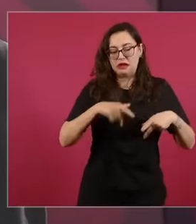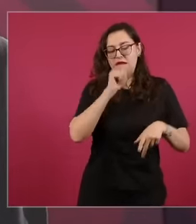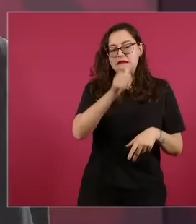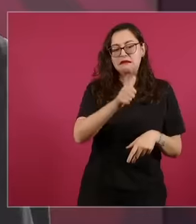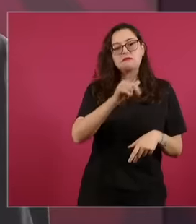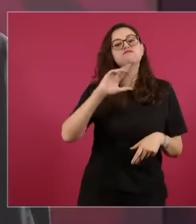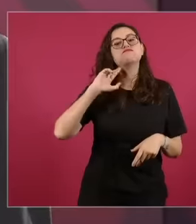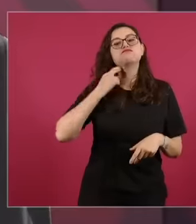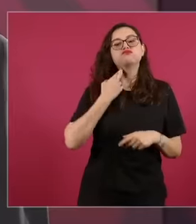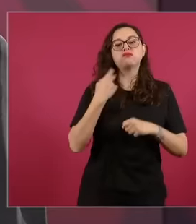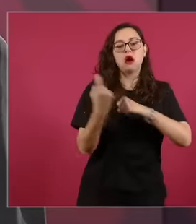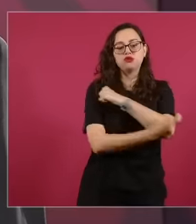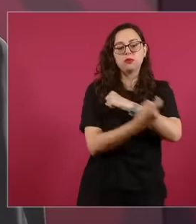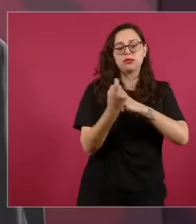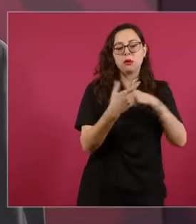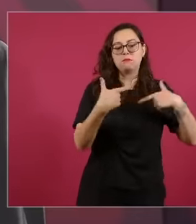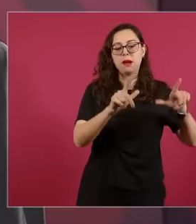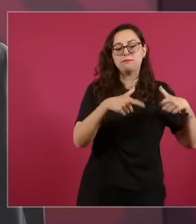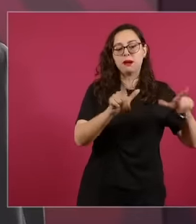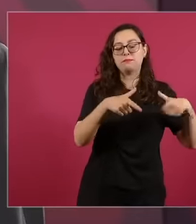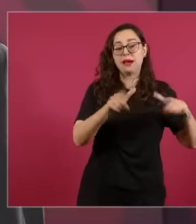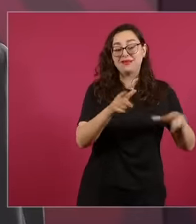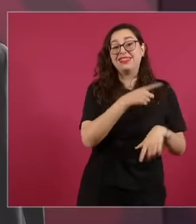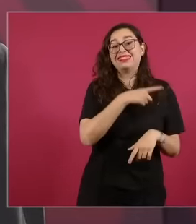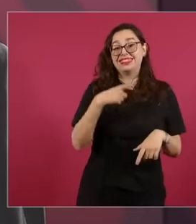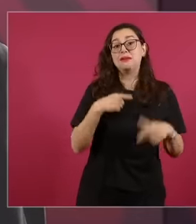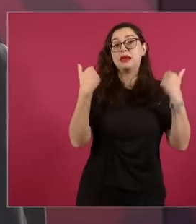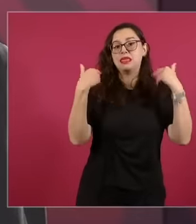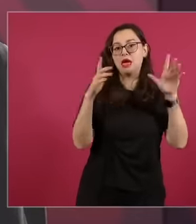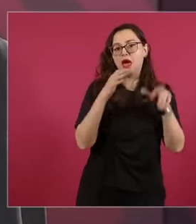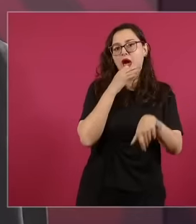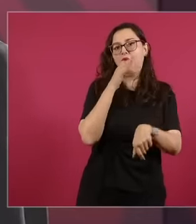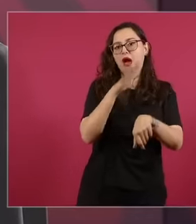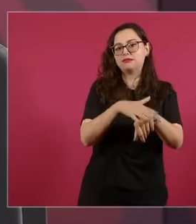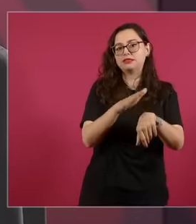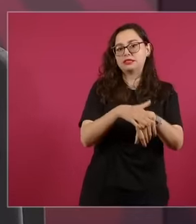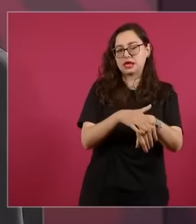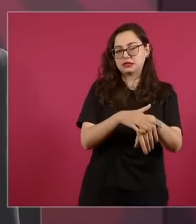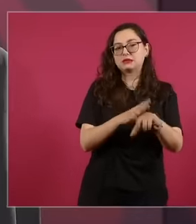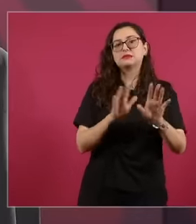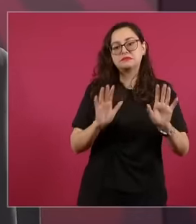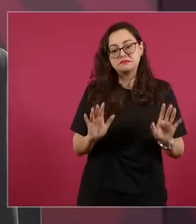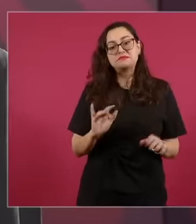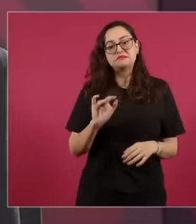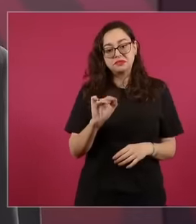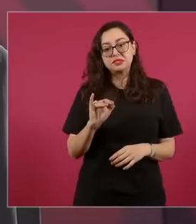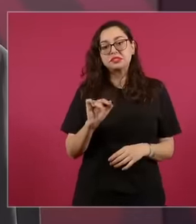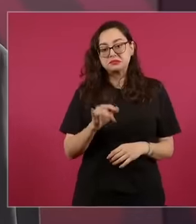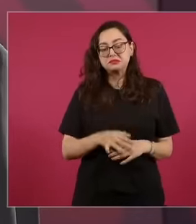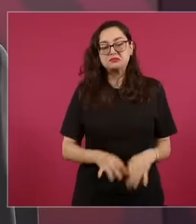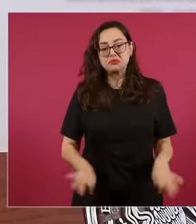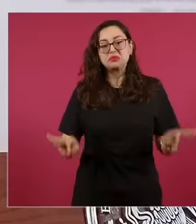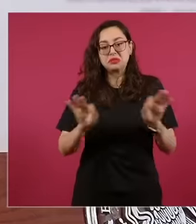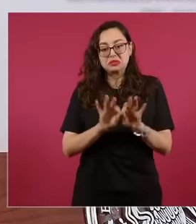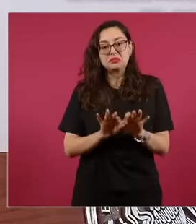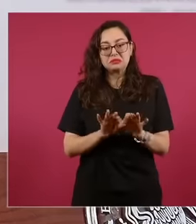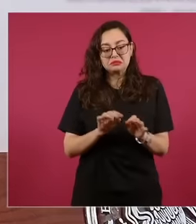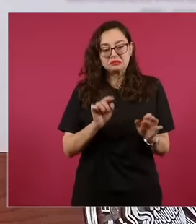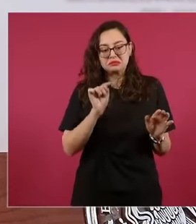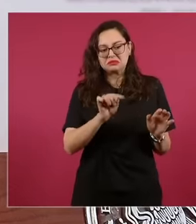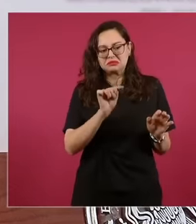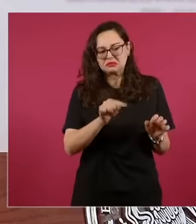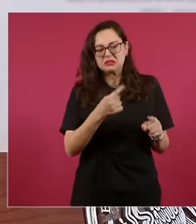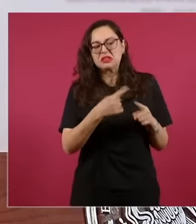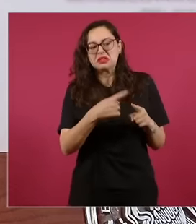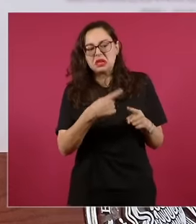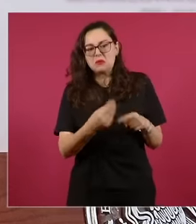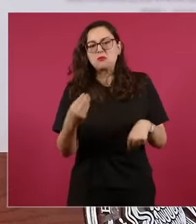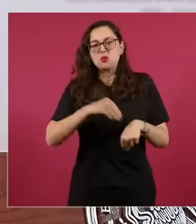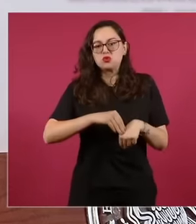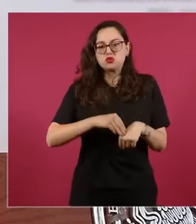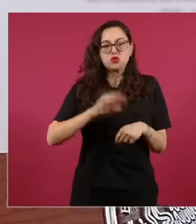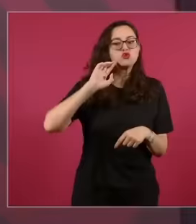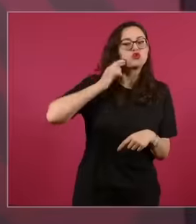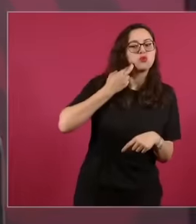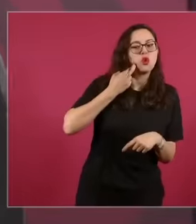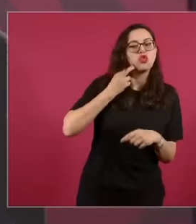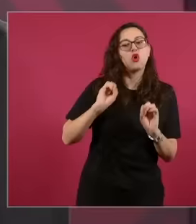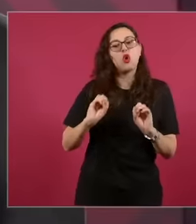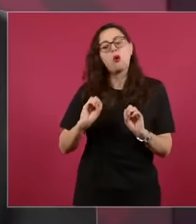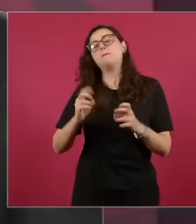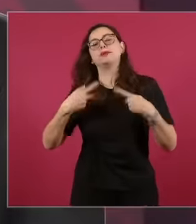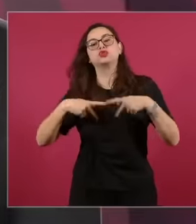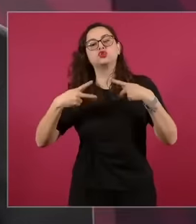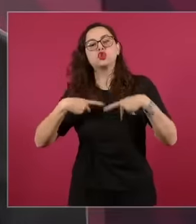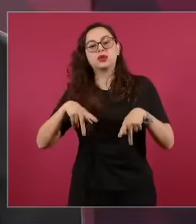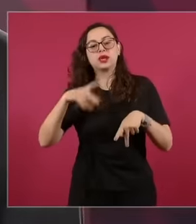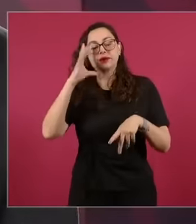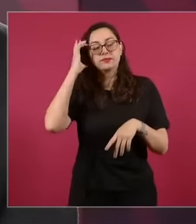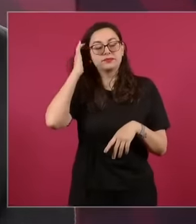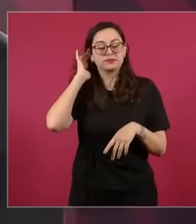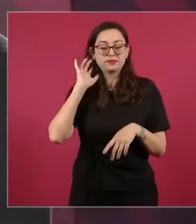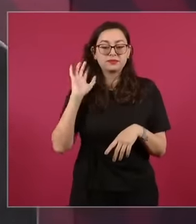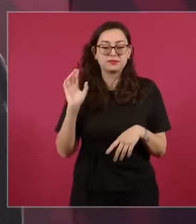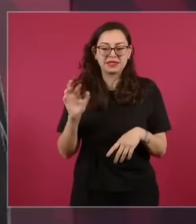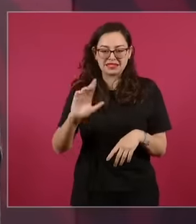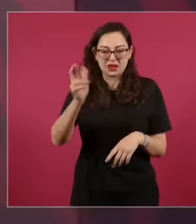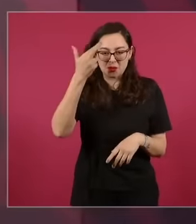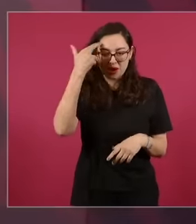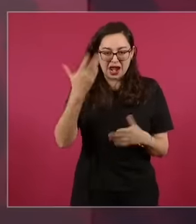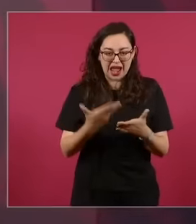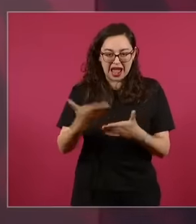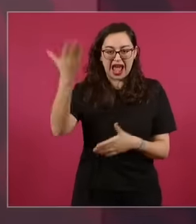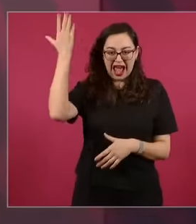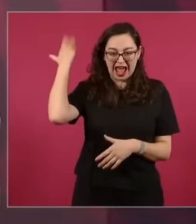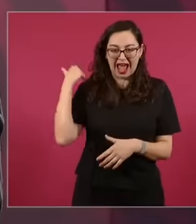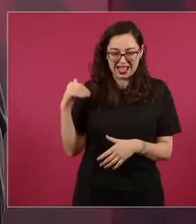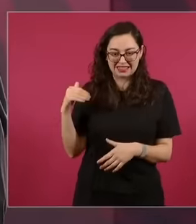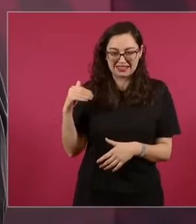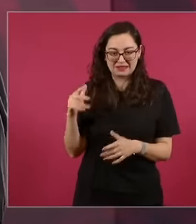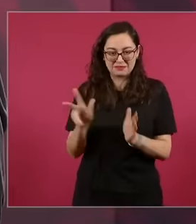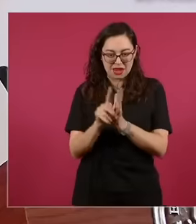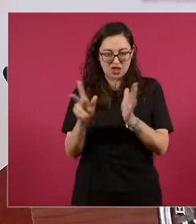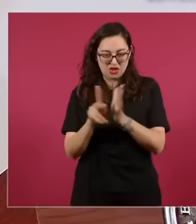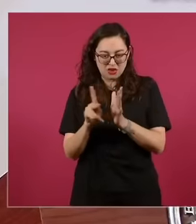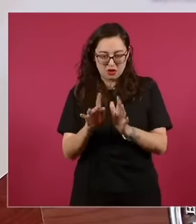machine handles. That would be important. You see before in the written press there was a paid insertion